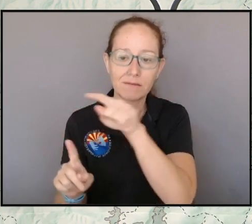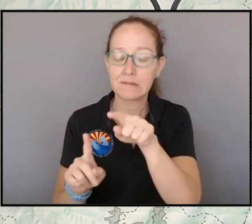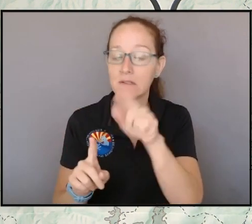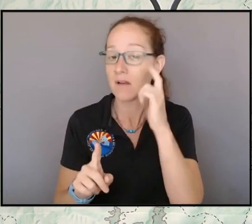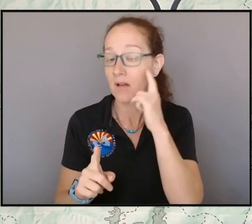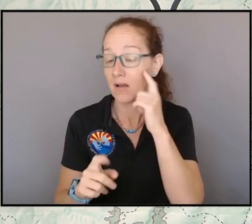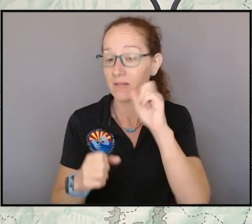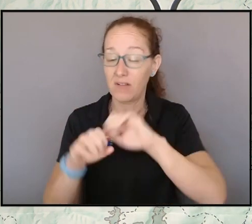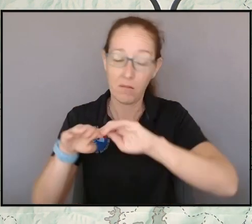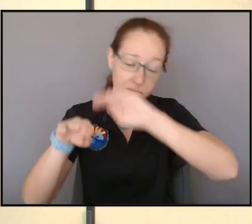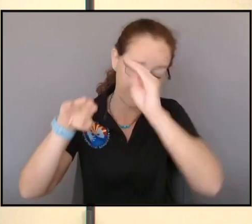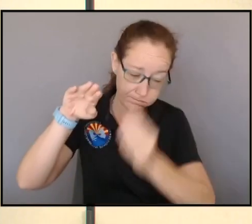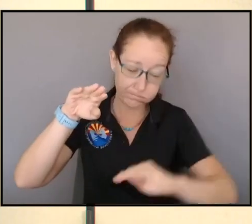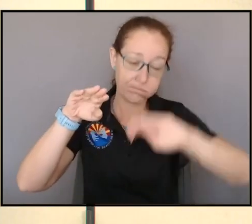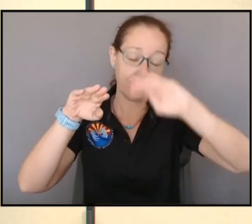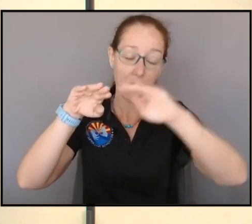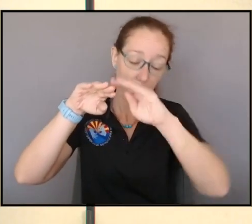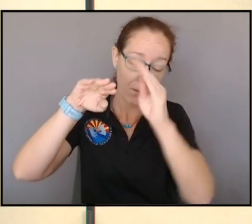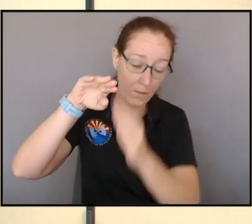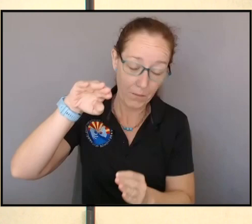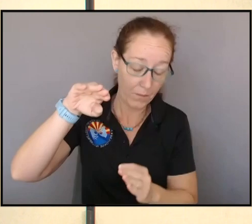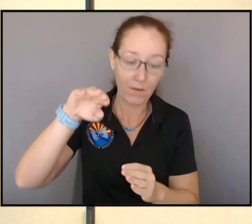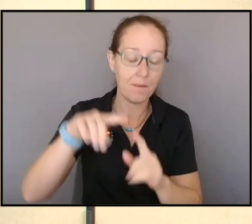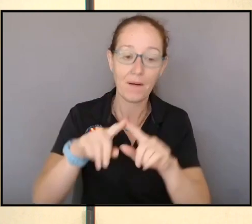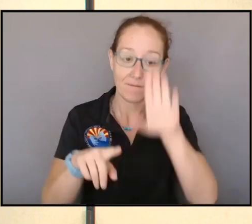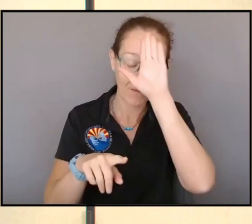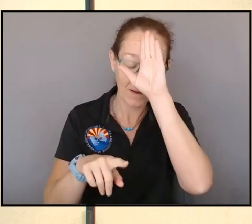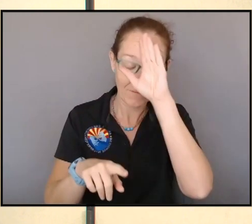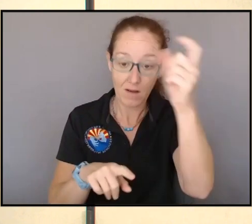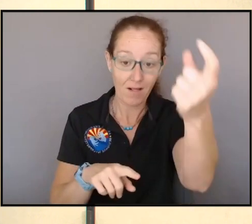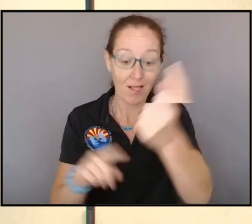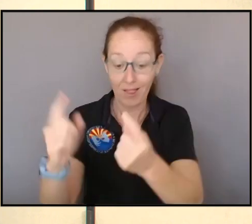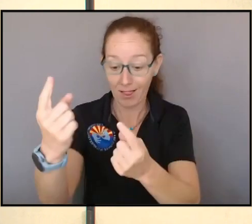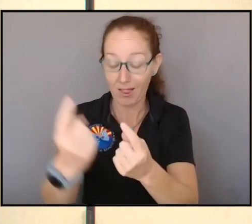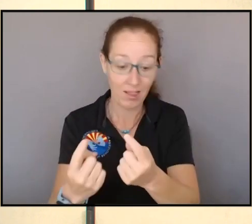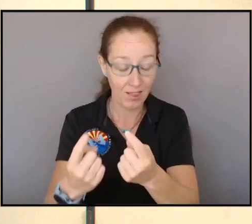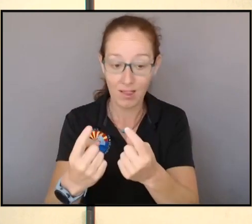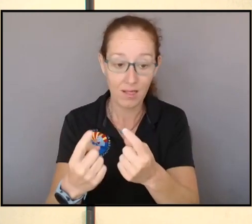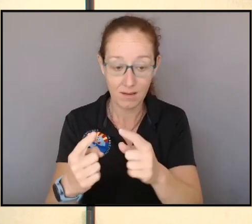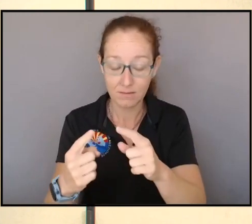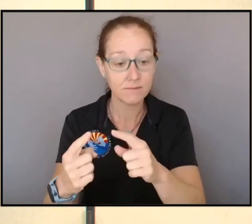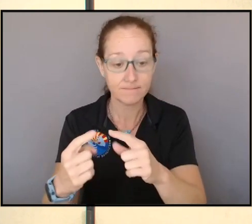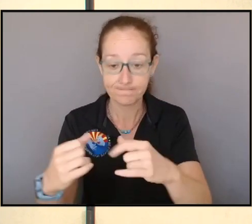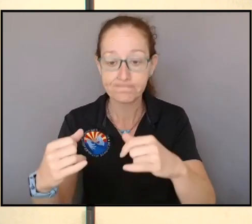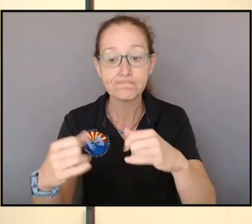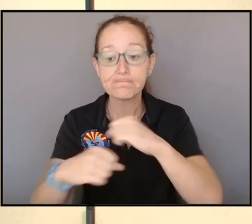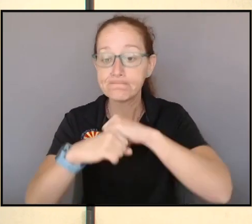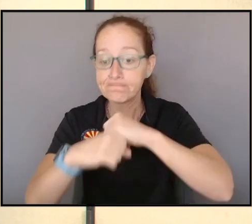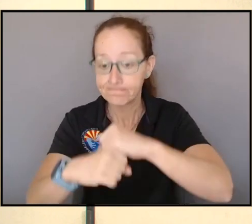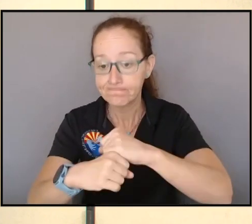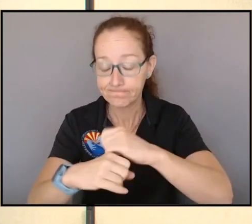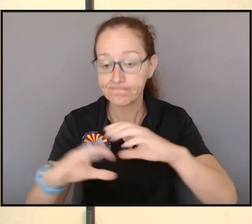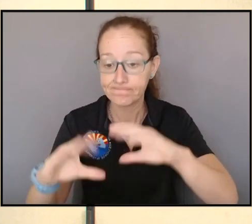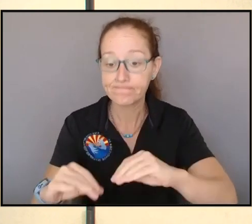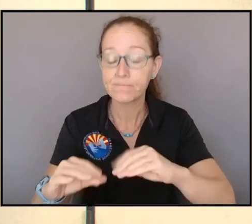got it. They got it wrung yesterday. So today they're going to try and mop that in. They're going to use